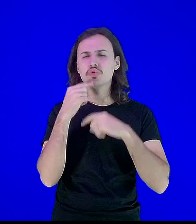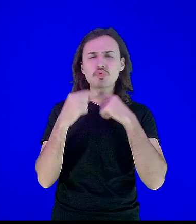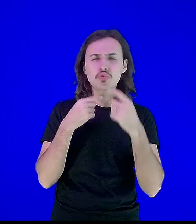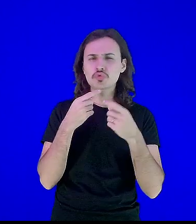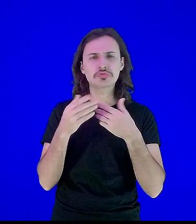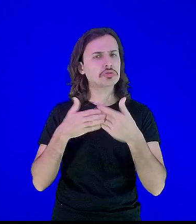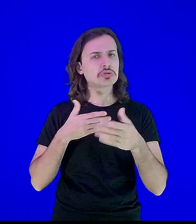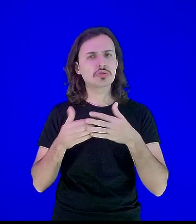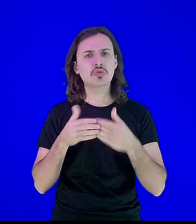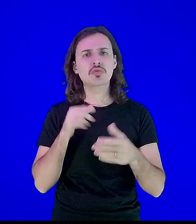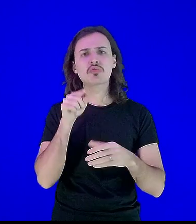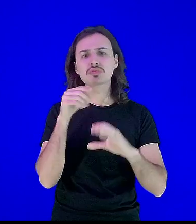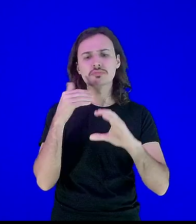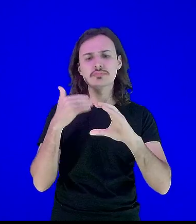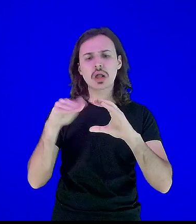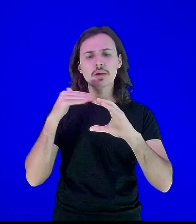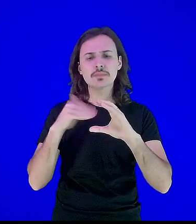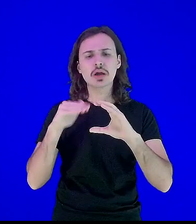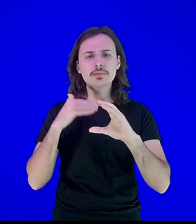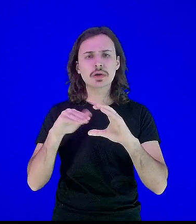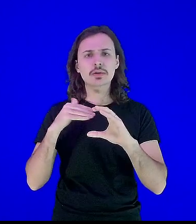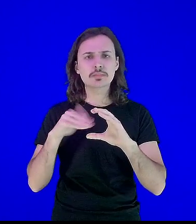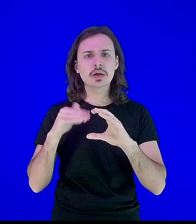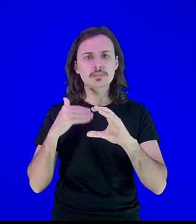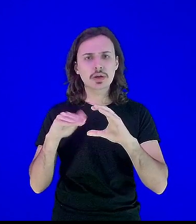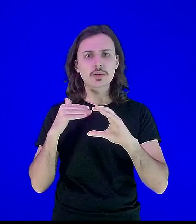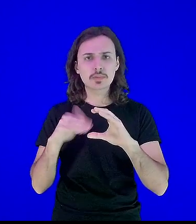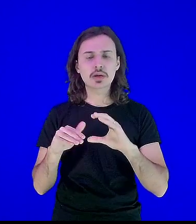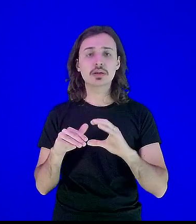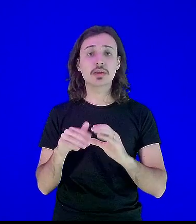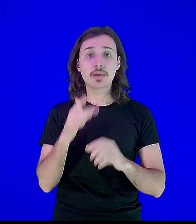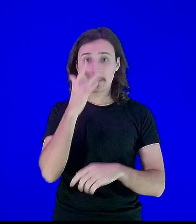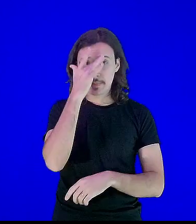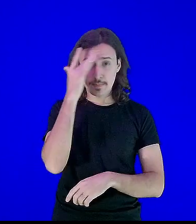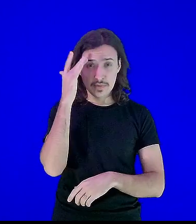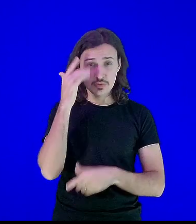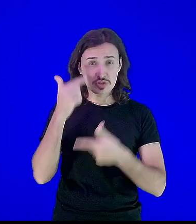other developers working with SignWriting on the web,